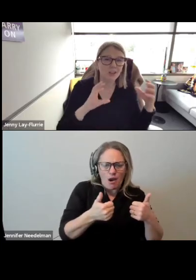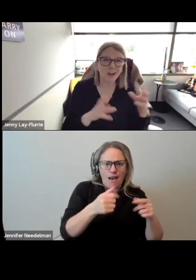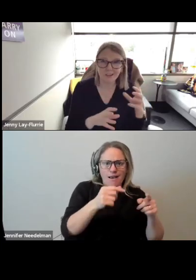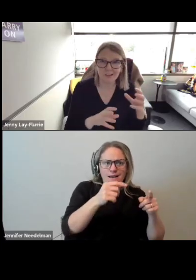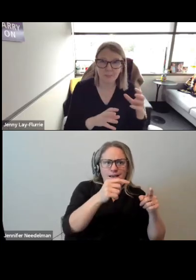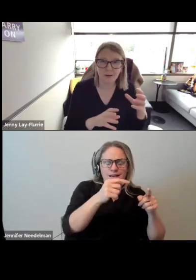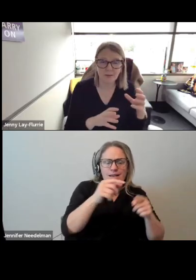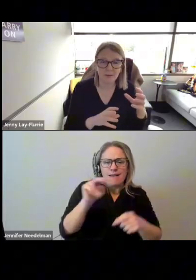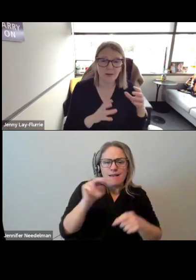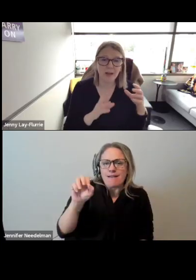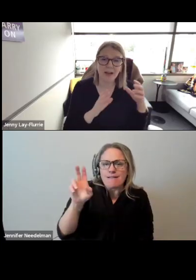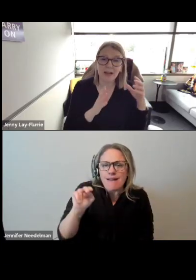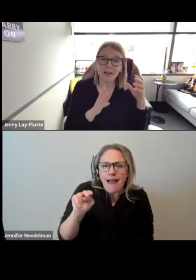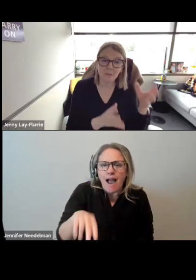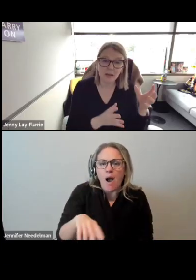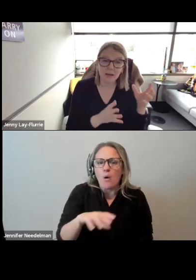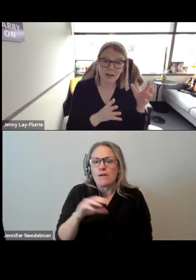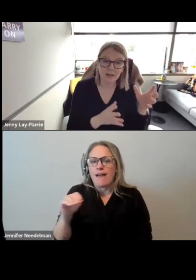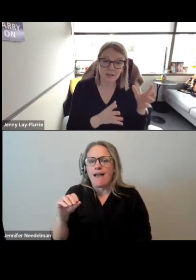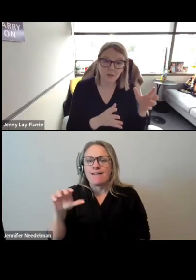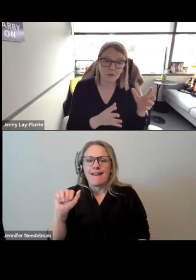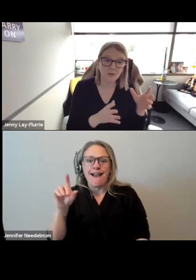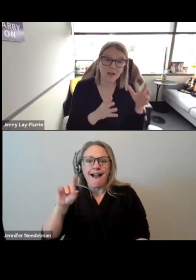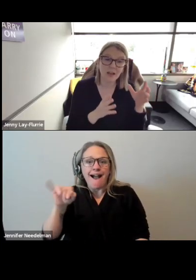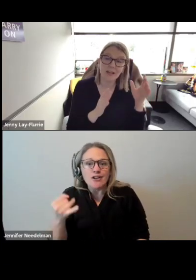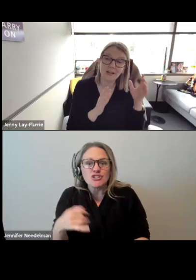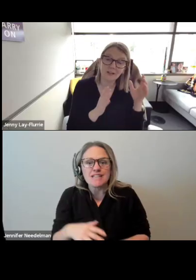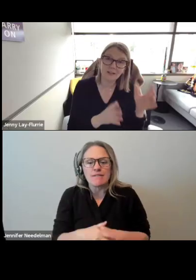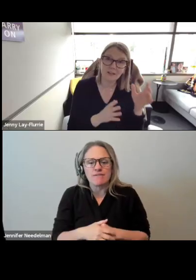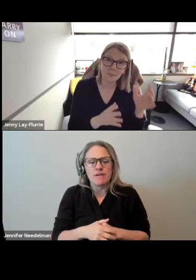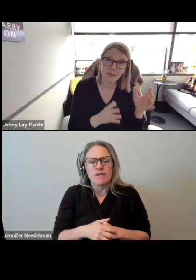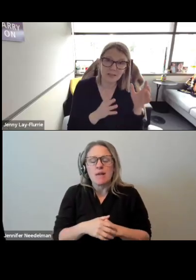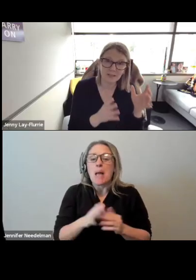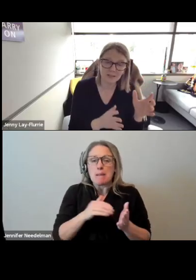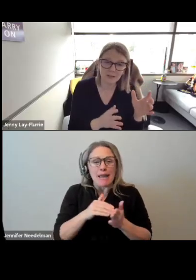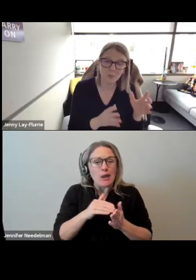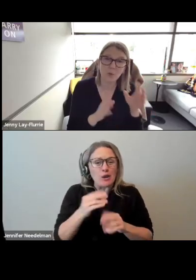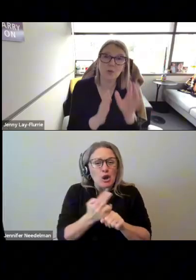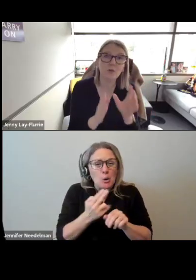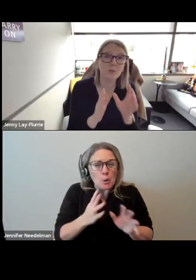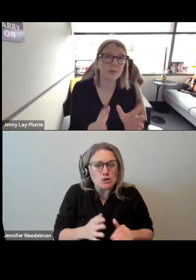You can customize it. Again, a million active users. And then accessibility assistant, which used